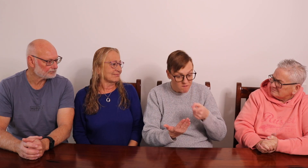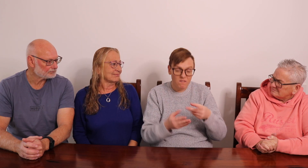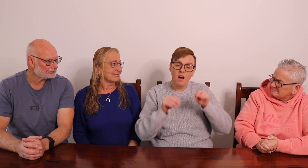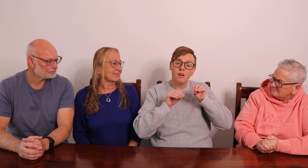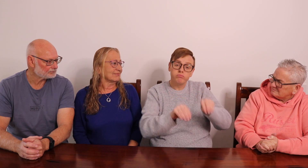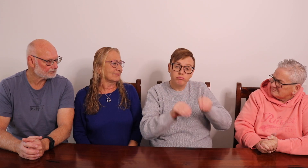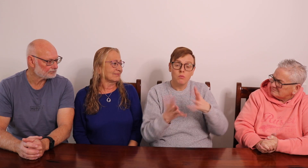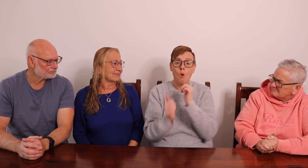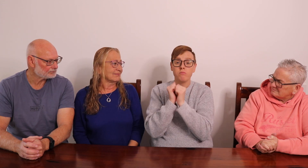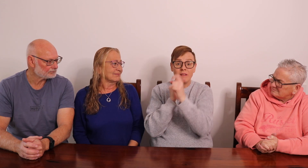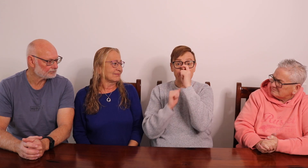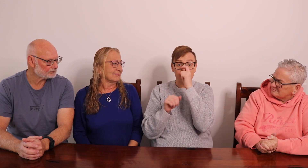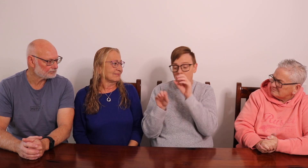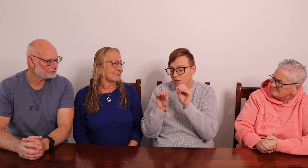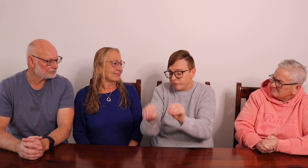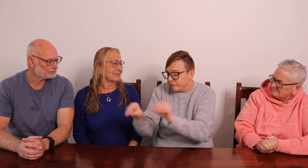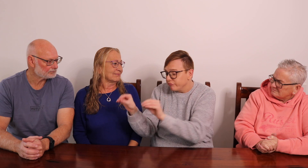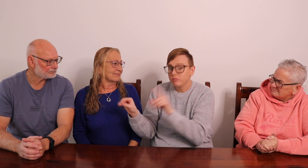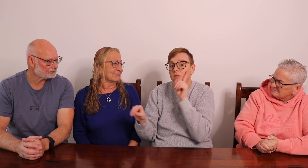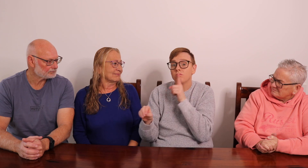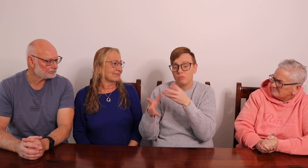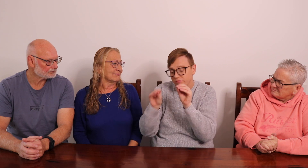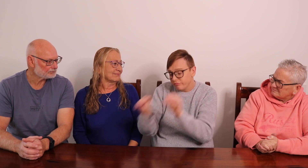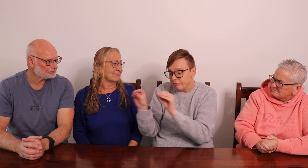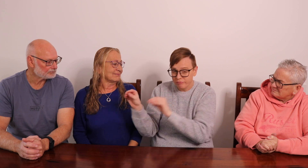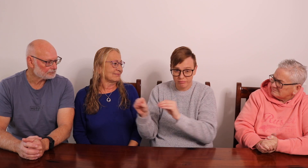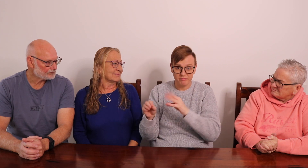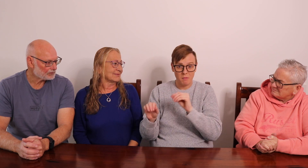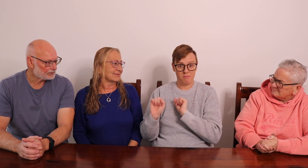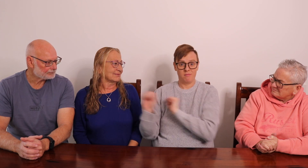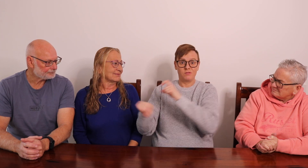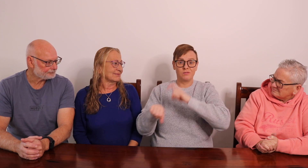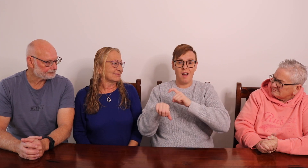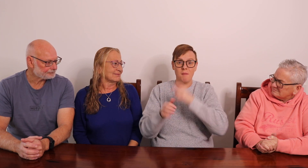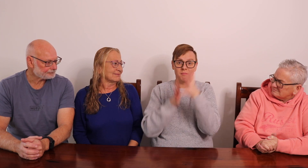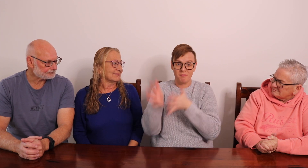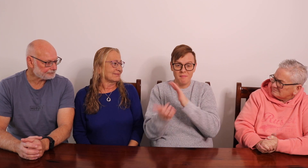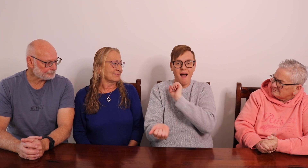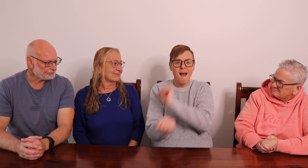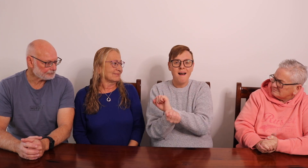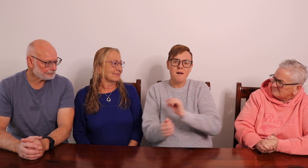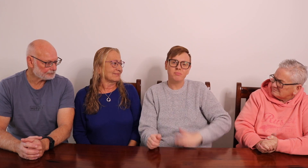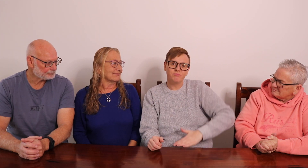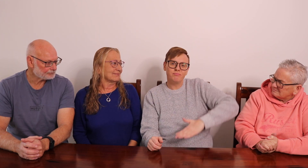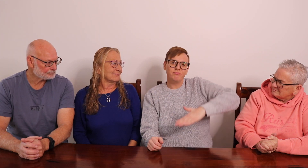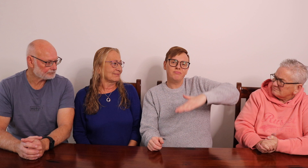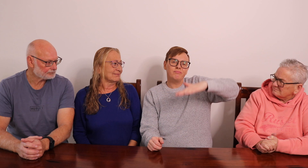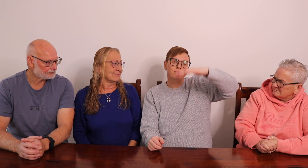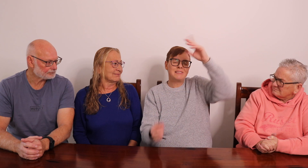and hearing siblings the signs from their years, we became use the habit to continue using their era sign language.